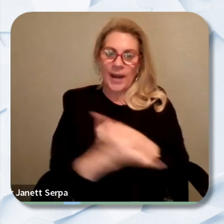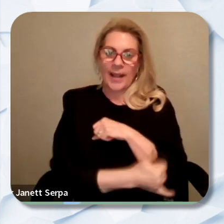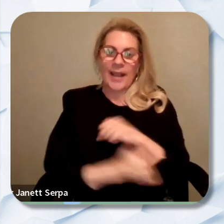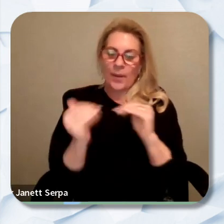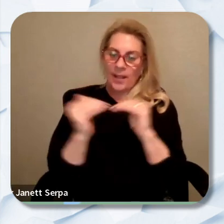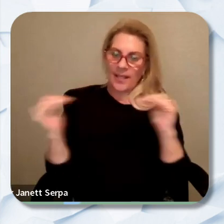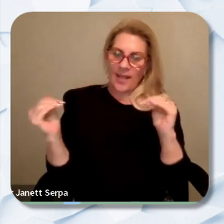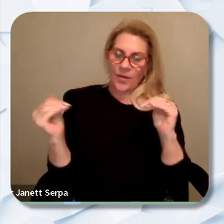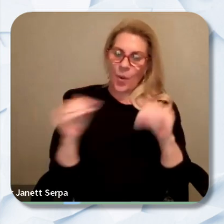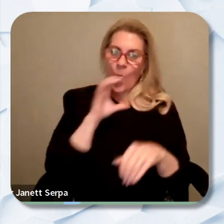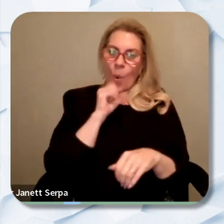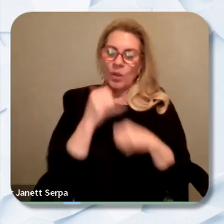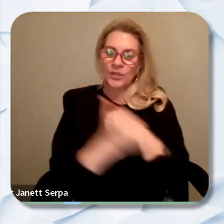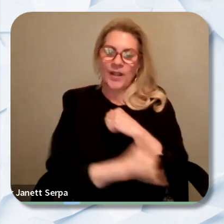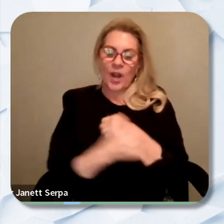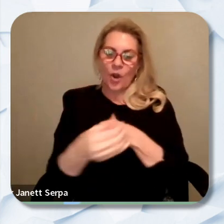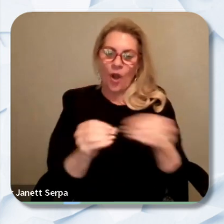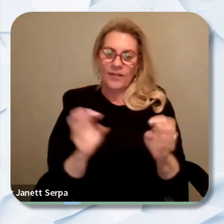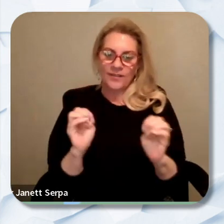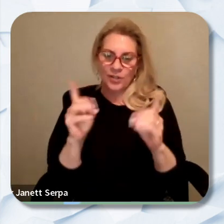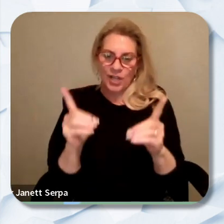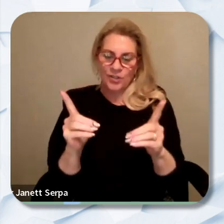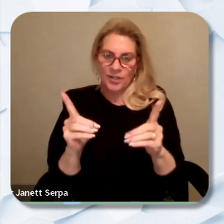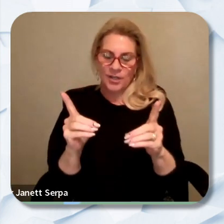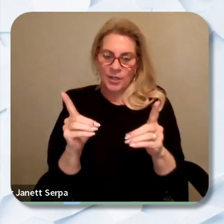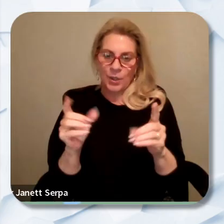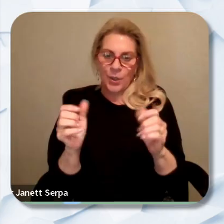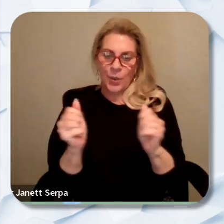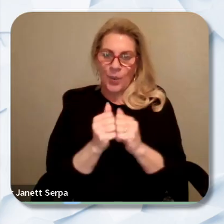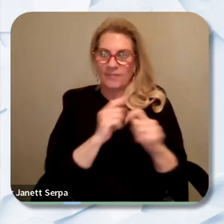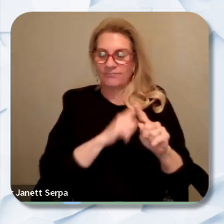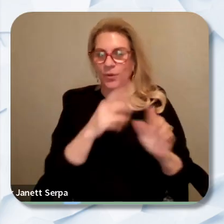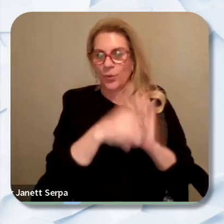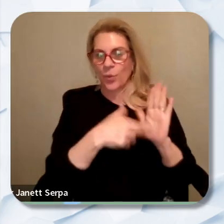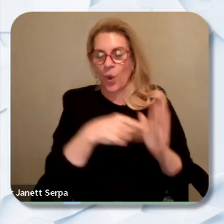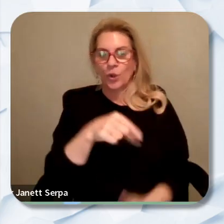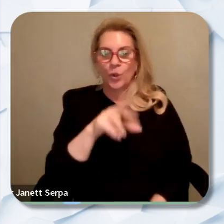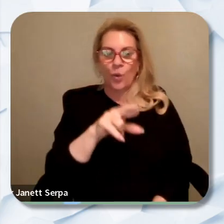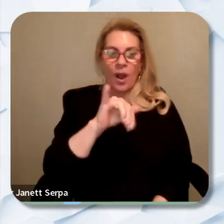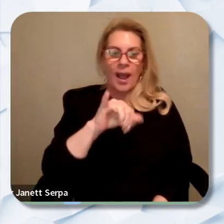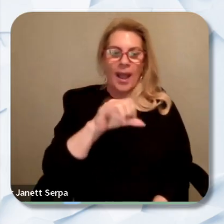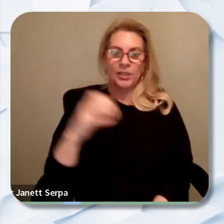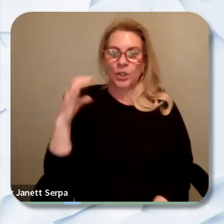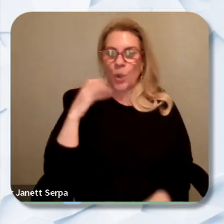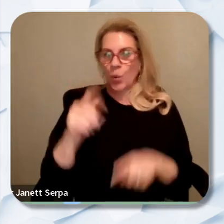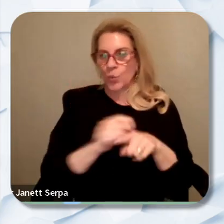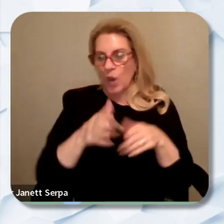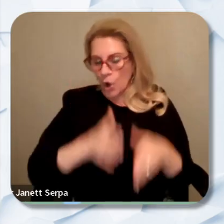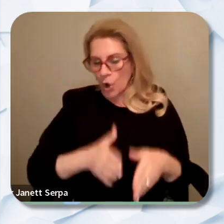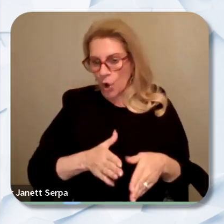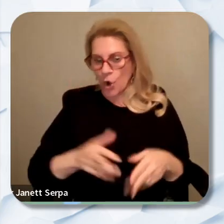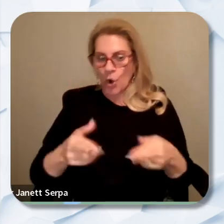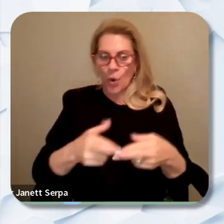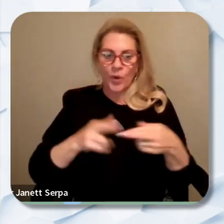at the Orange County Office of Education with such roles as QRIS Coach Trainer Regional QRIS